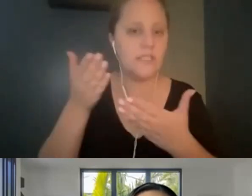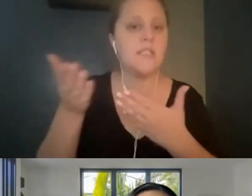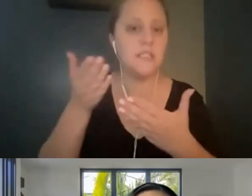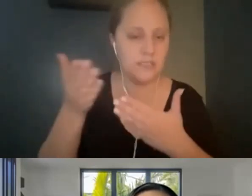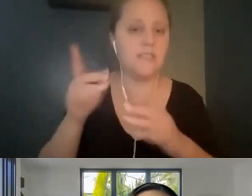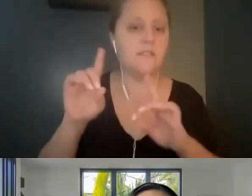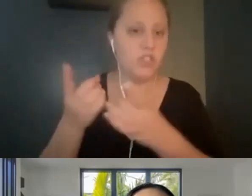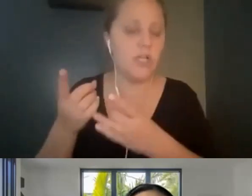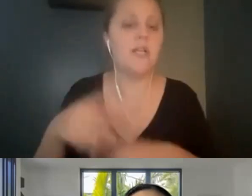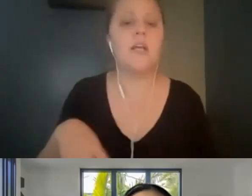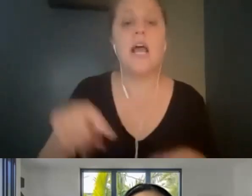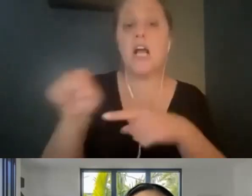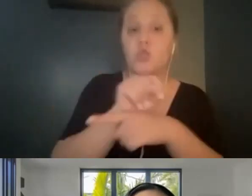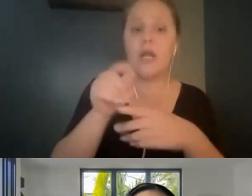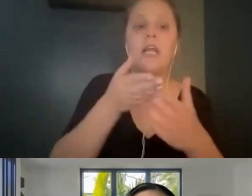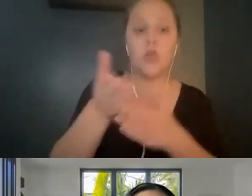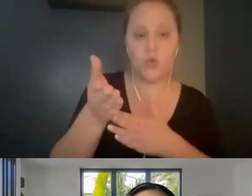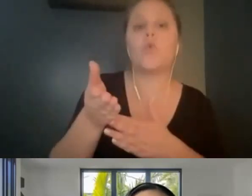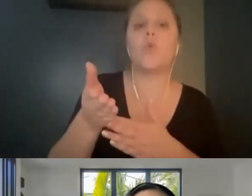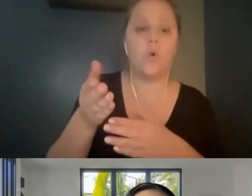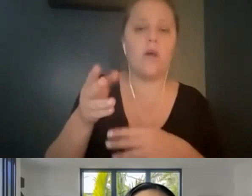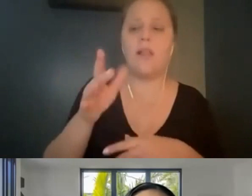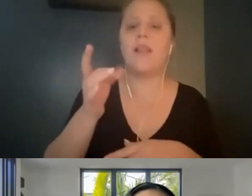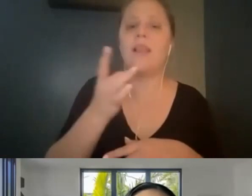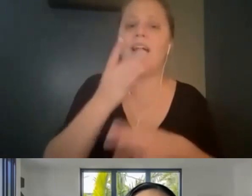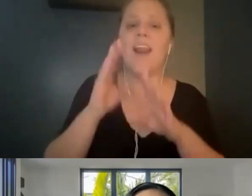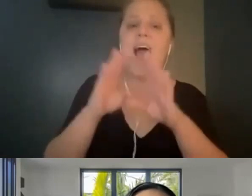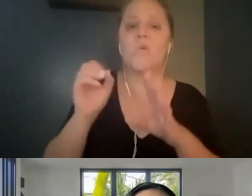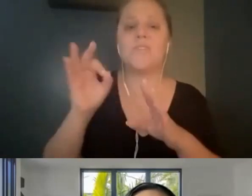for the Blind of the Palm Beaches and many of these organizations, Career